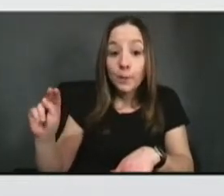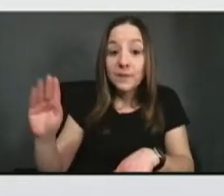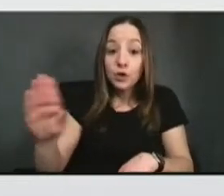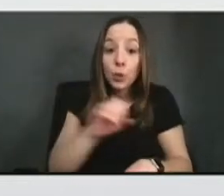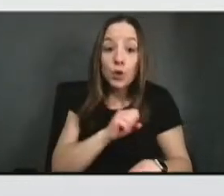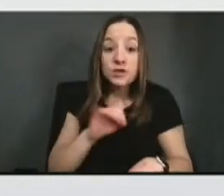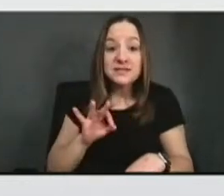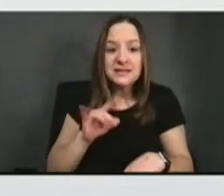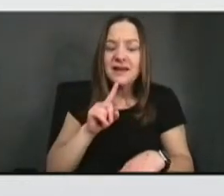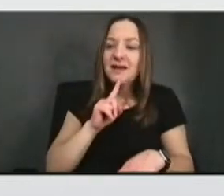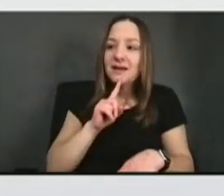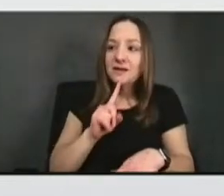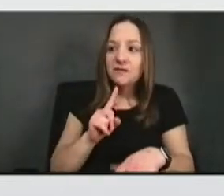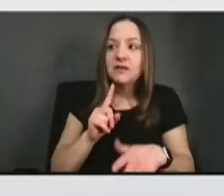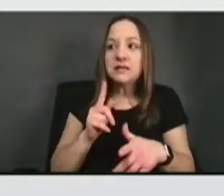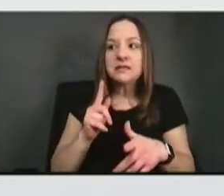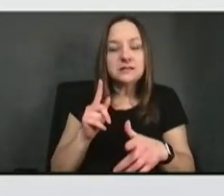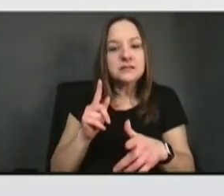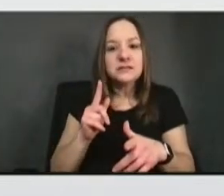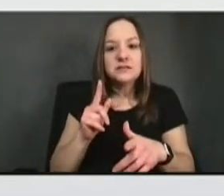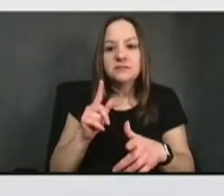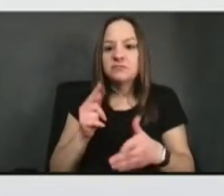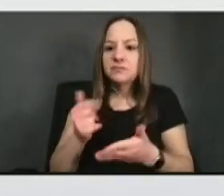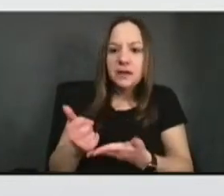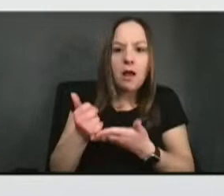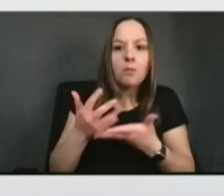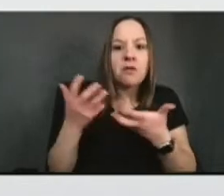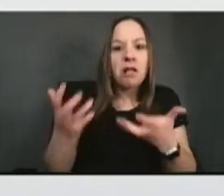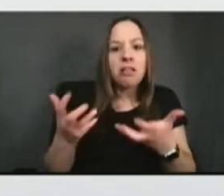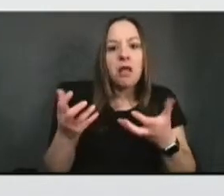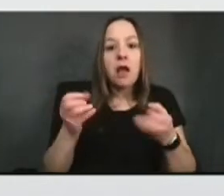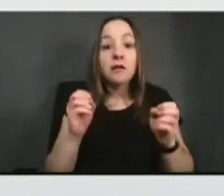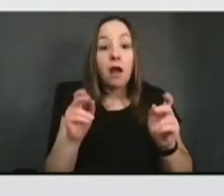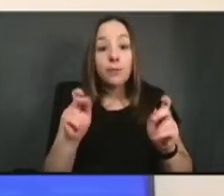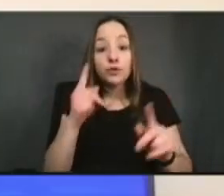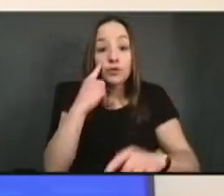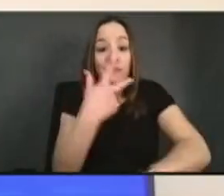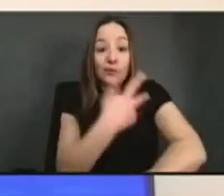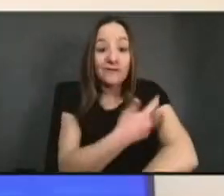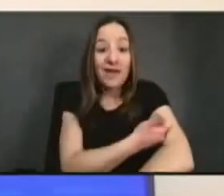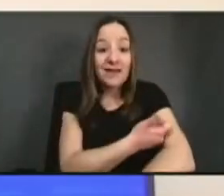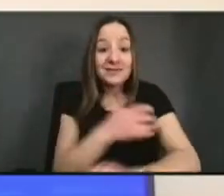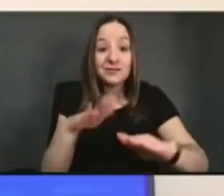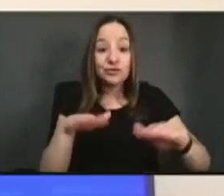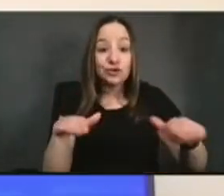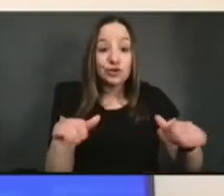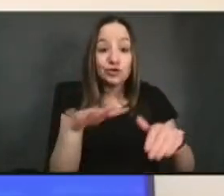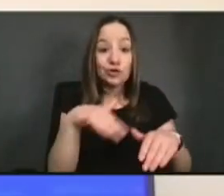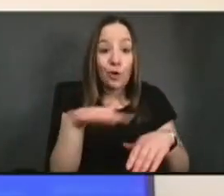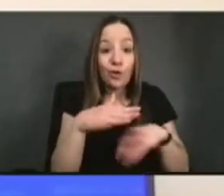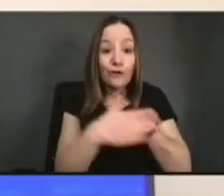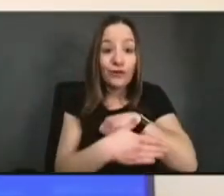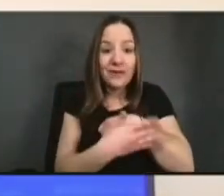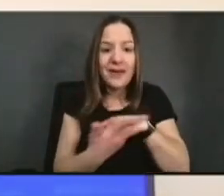staff and your office have been very vigorous in getting vaccination opportunities. To